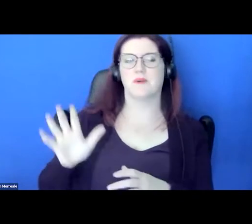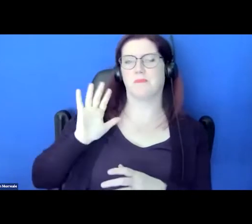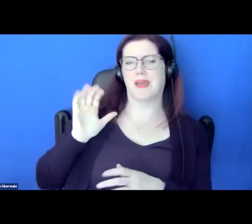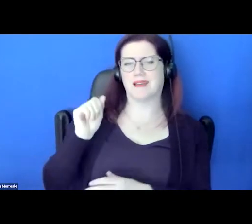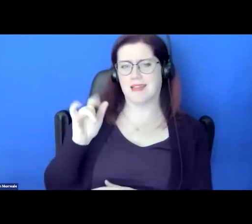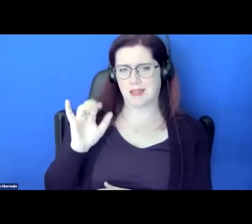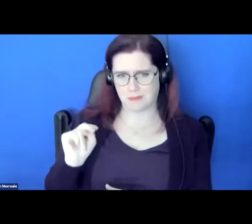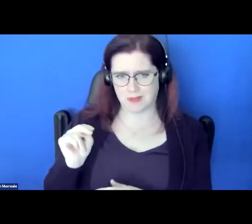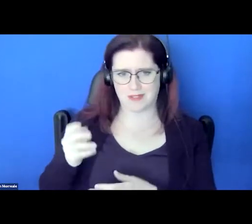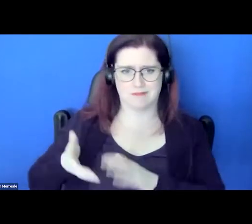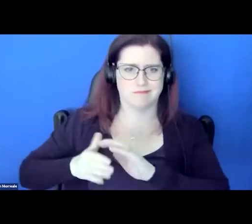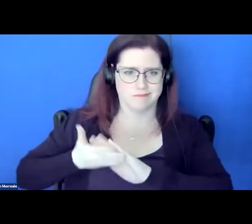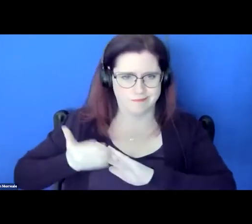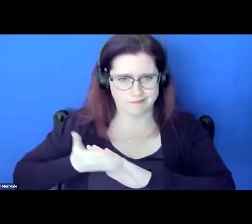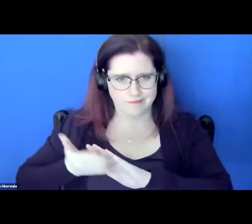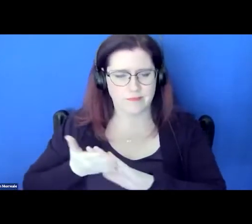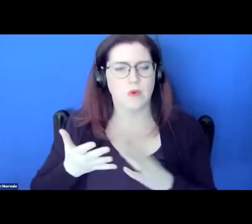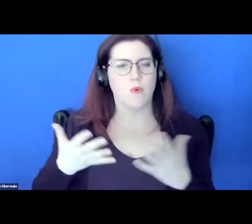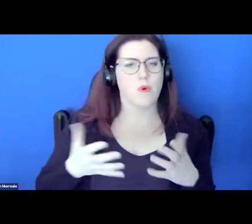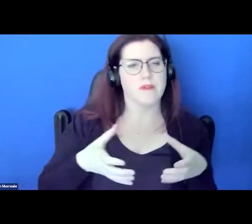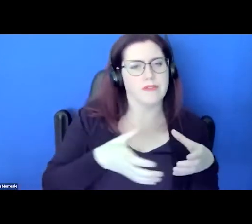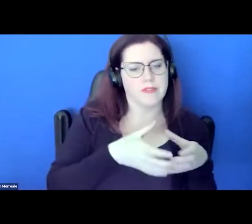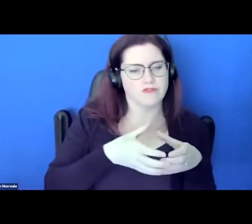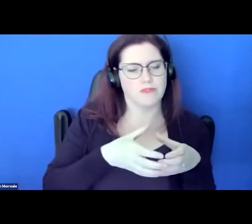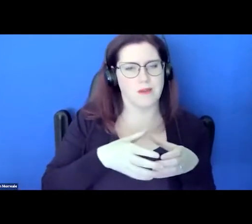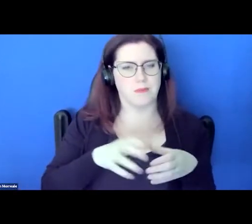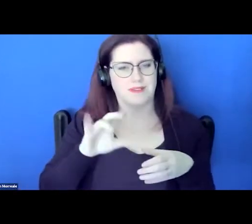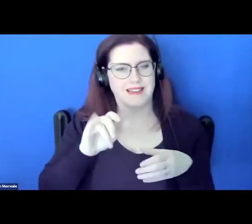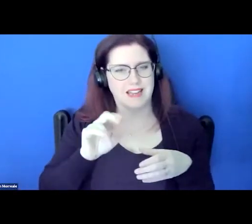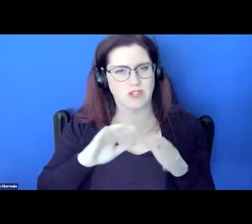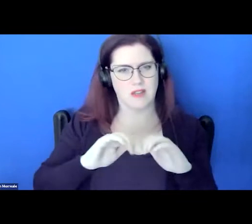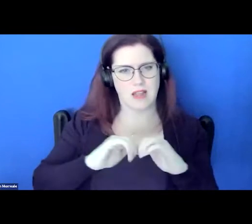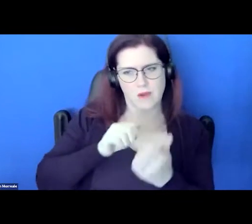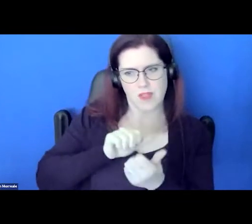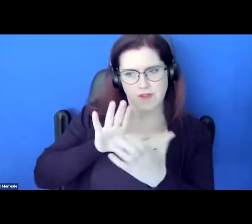about what tribal nations are facing and how they would like to work with the tribal government